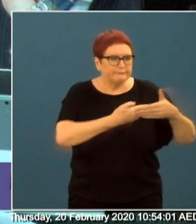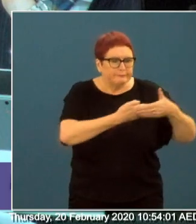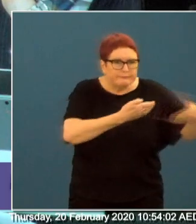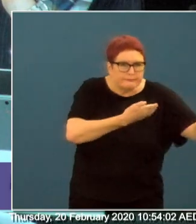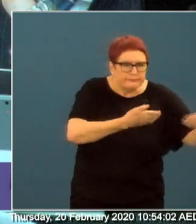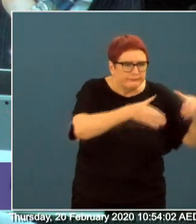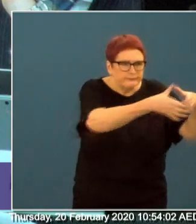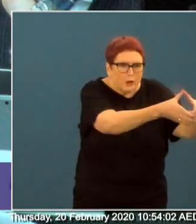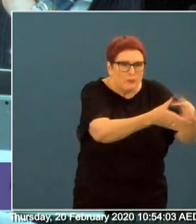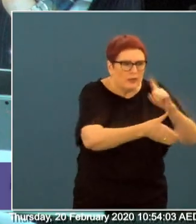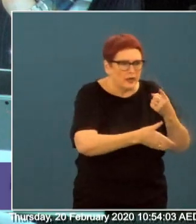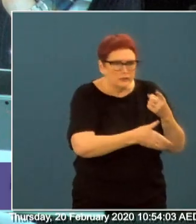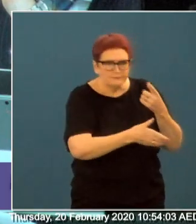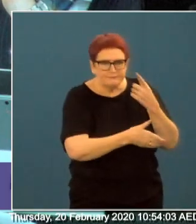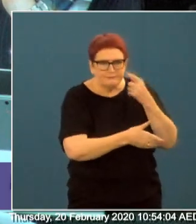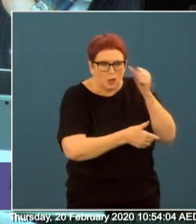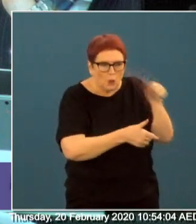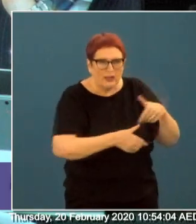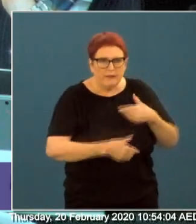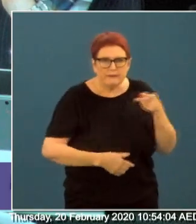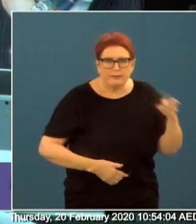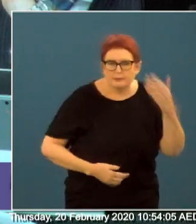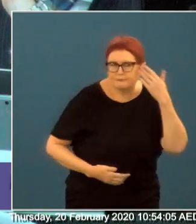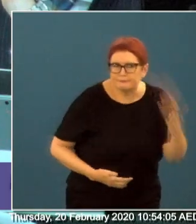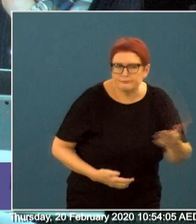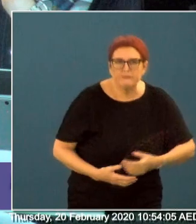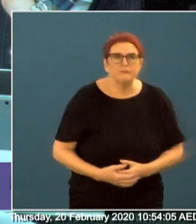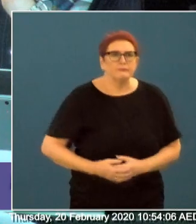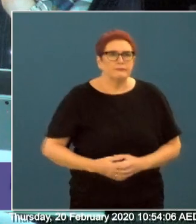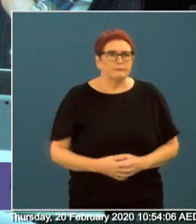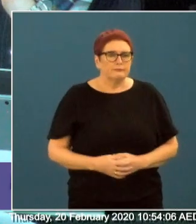and so their, perhaps, participation in the broader community